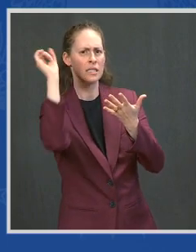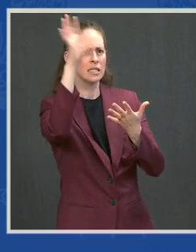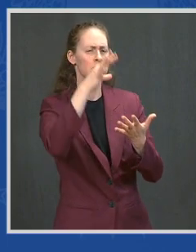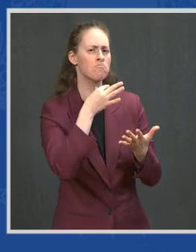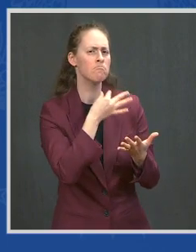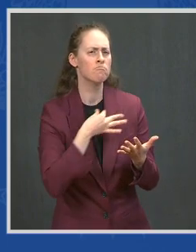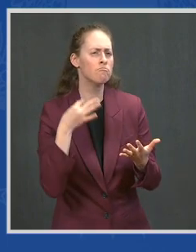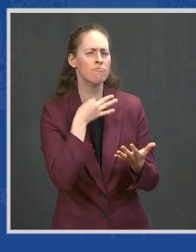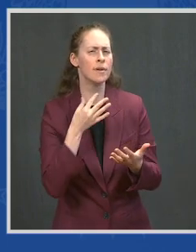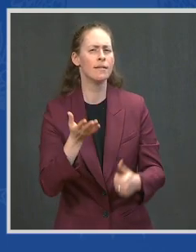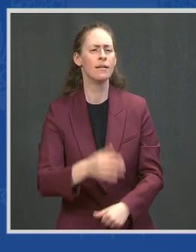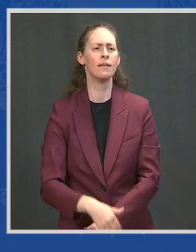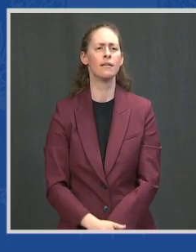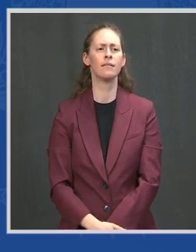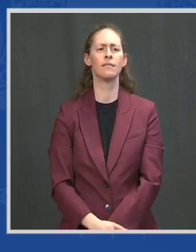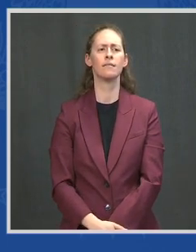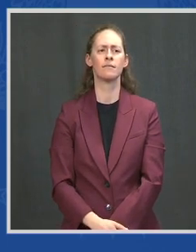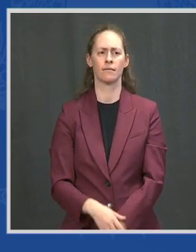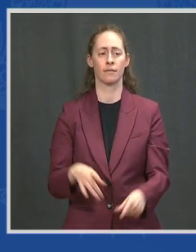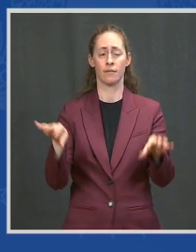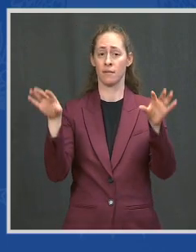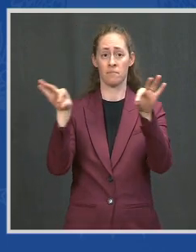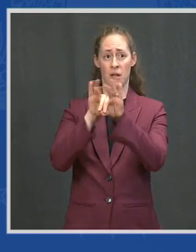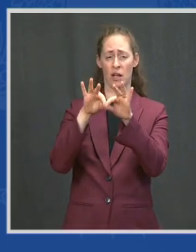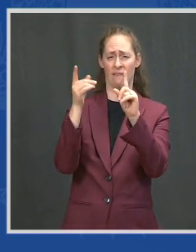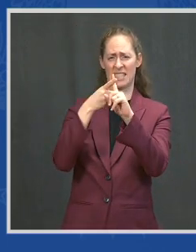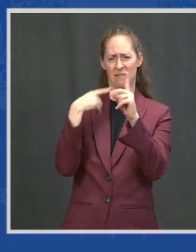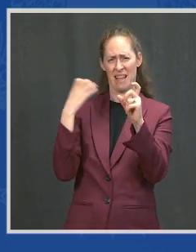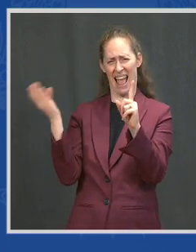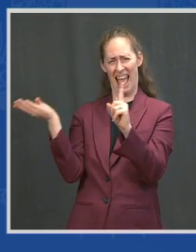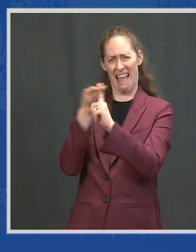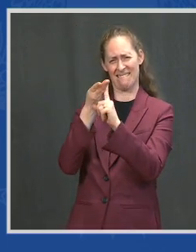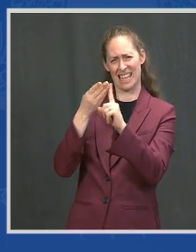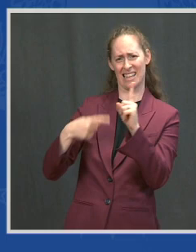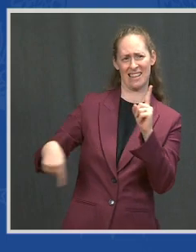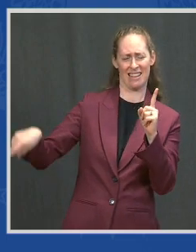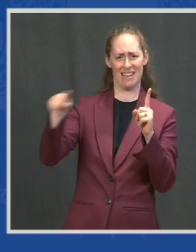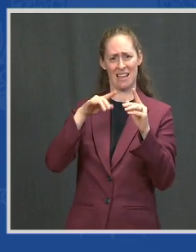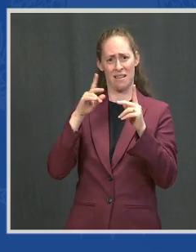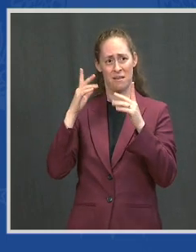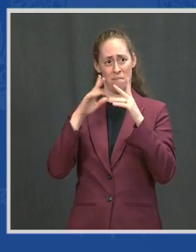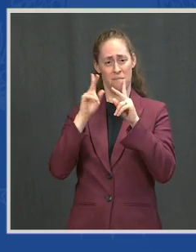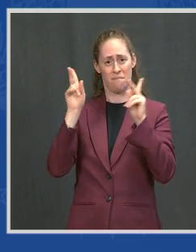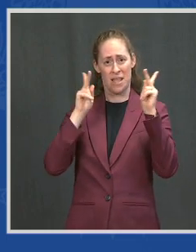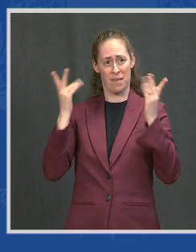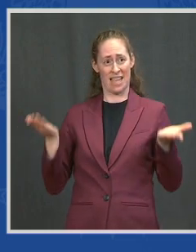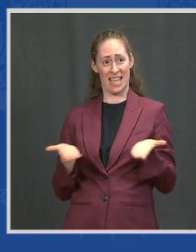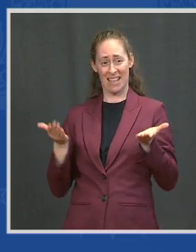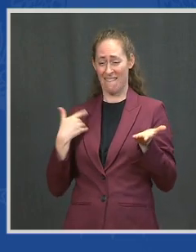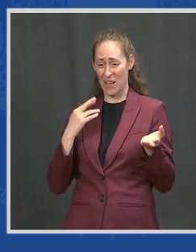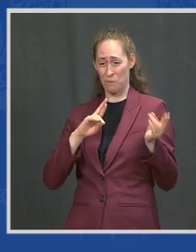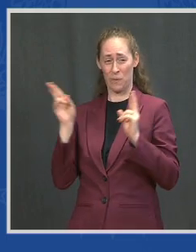rather than guaranteeing them we'd have the supply for them. So that was really hard. It was really hard to get from,